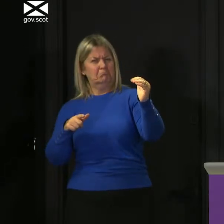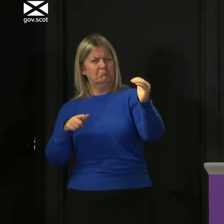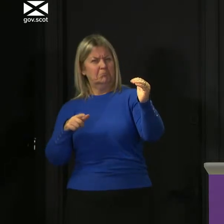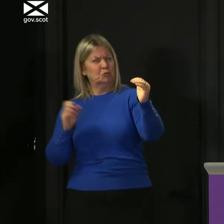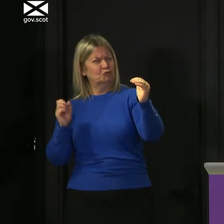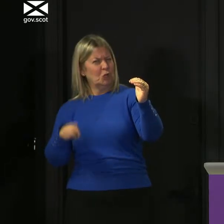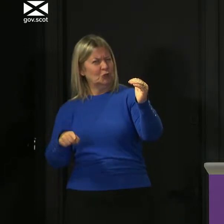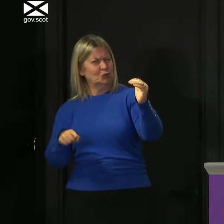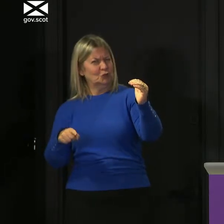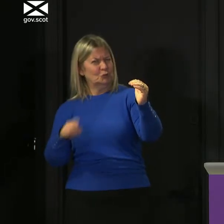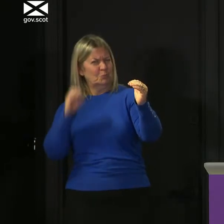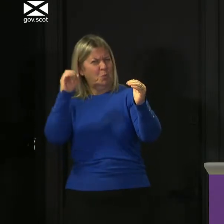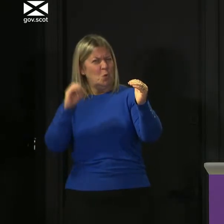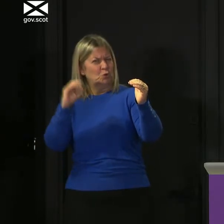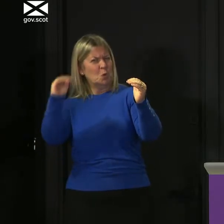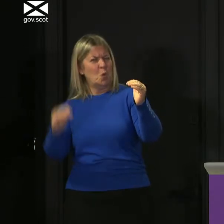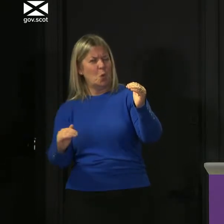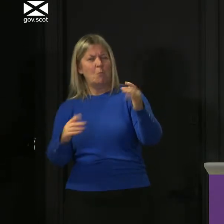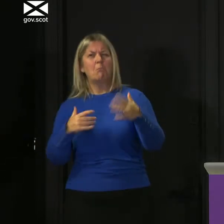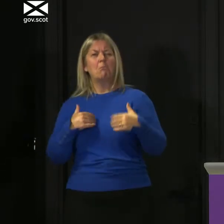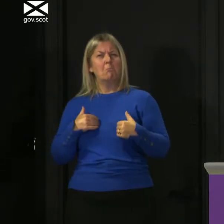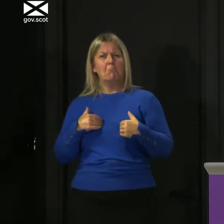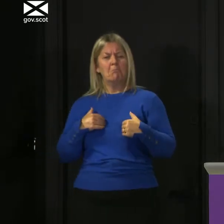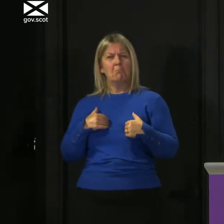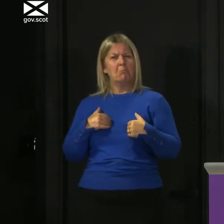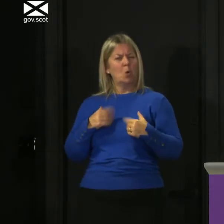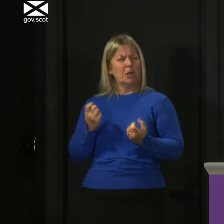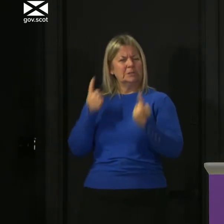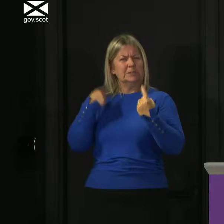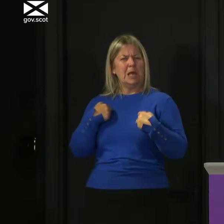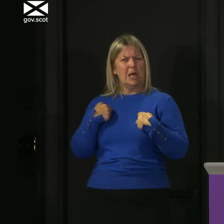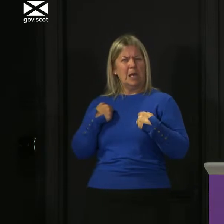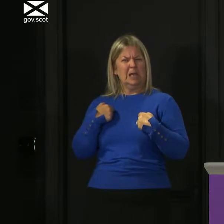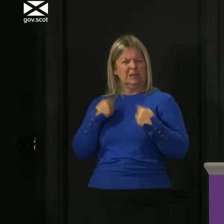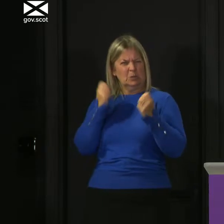us were, and that didn't seem to make sense to me although we were thinking about why that might be